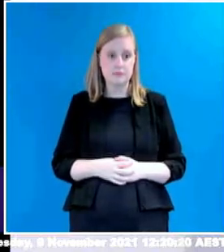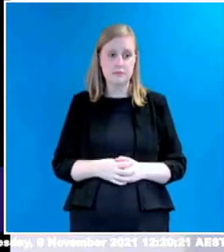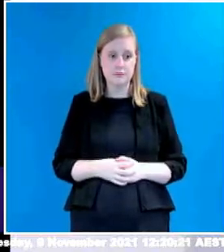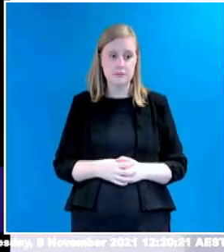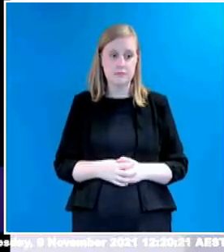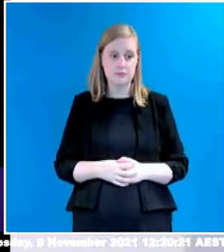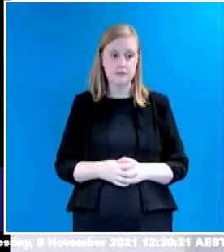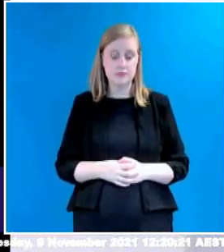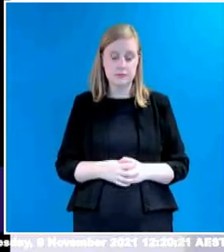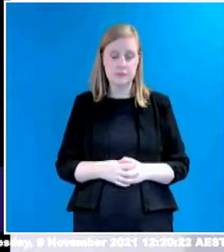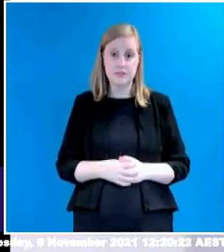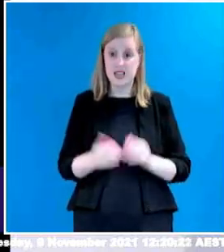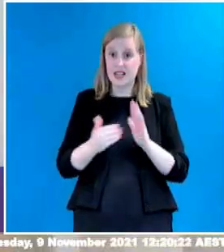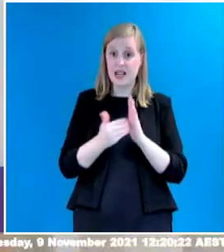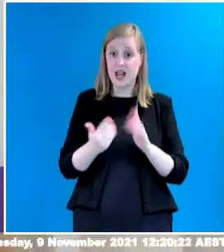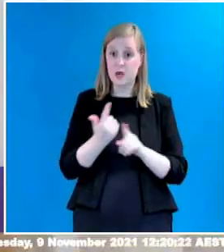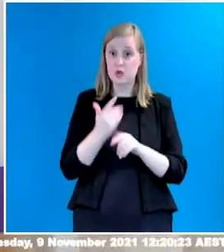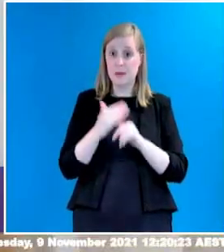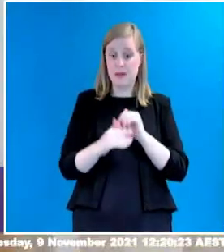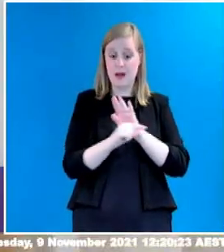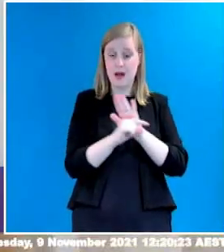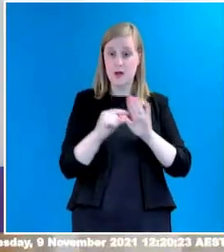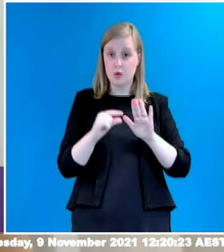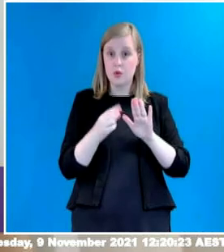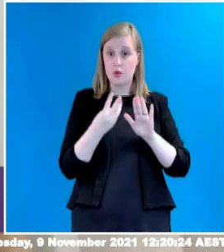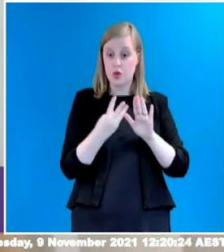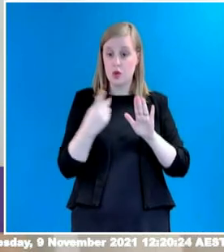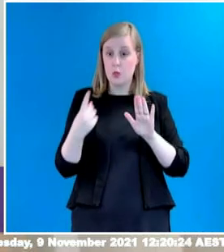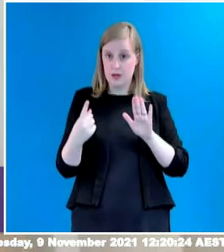Here, we are talking about Article 31, which is the one about data collection.